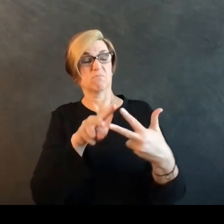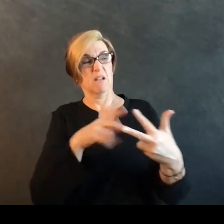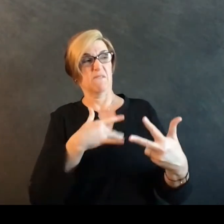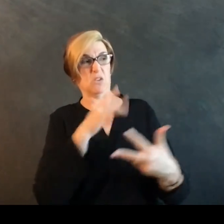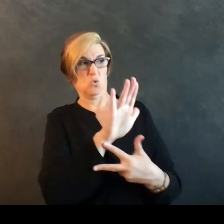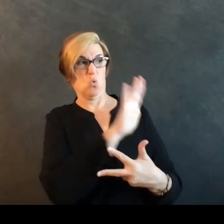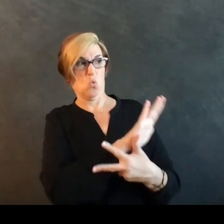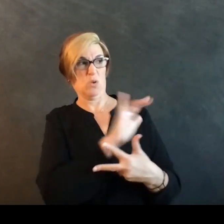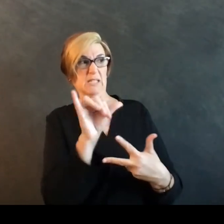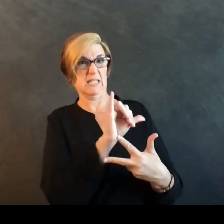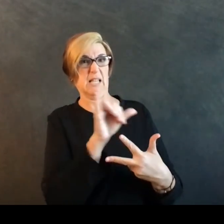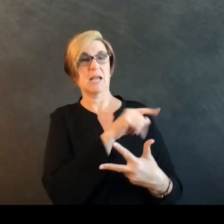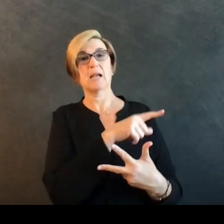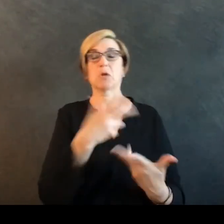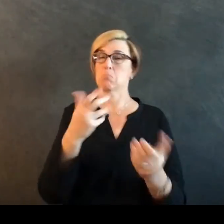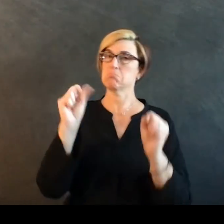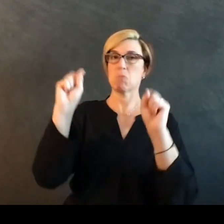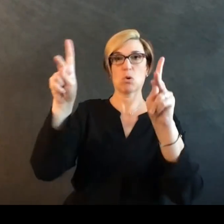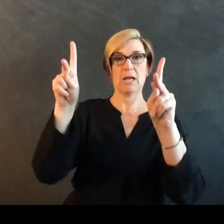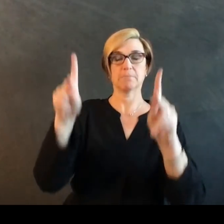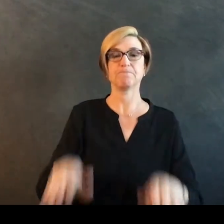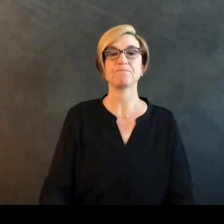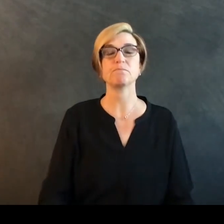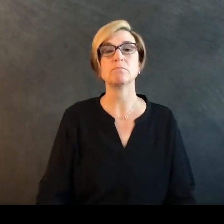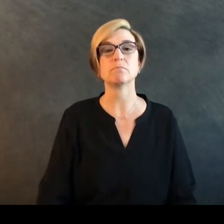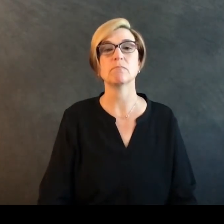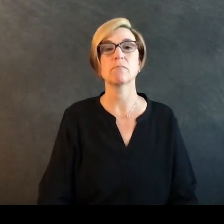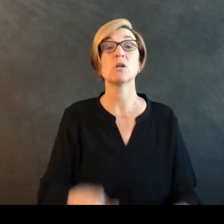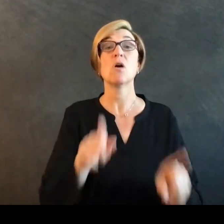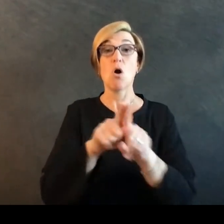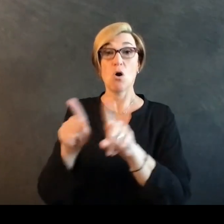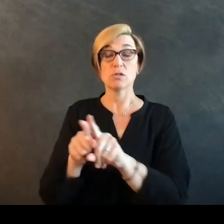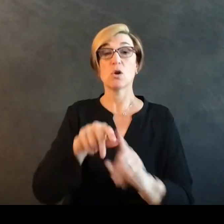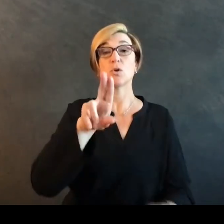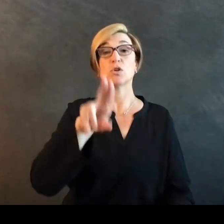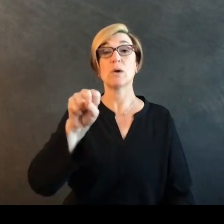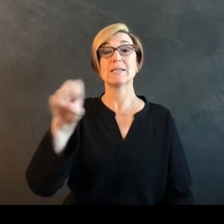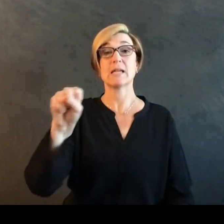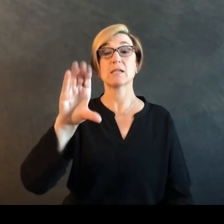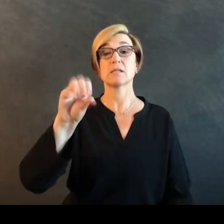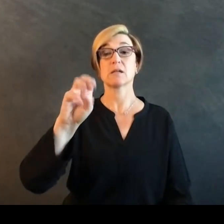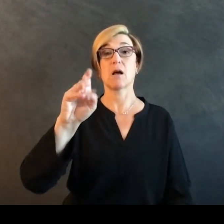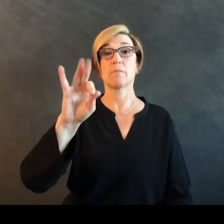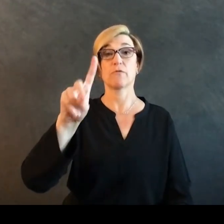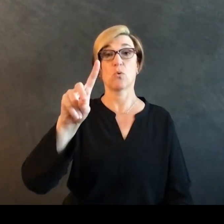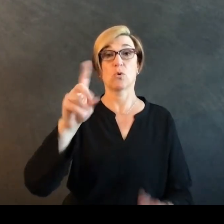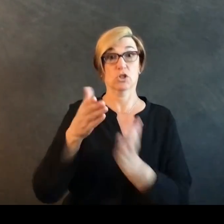addition the u.s. NS comfort is docked in New York to accept patients that is a